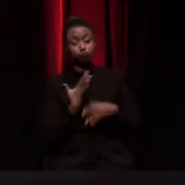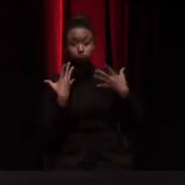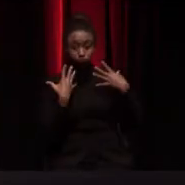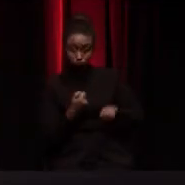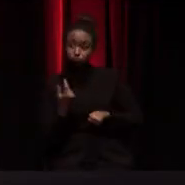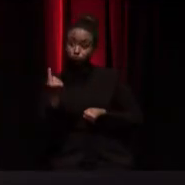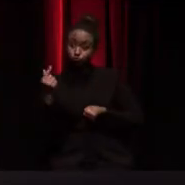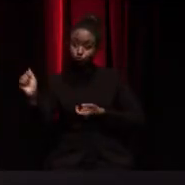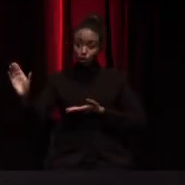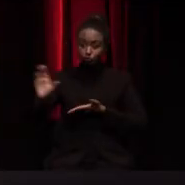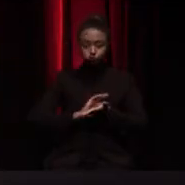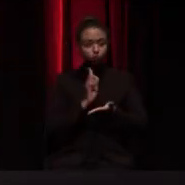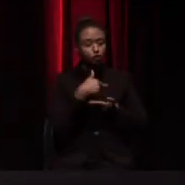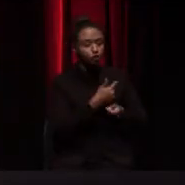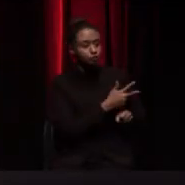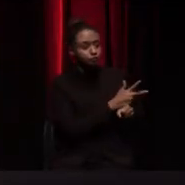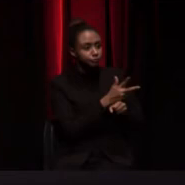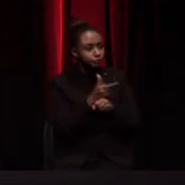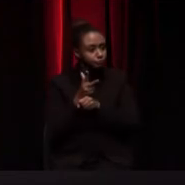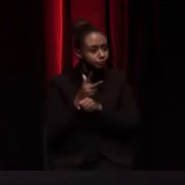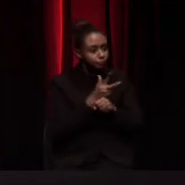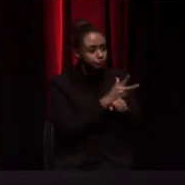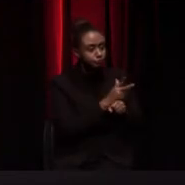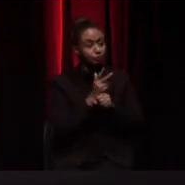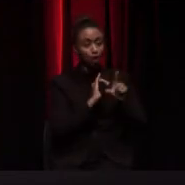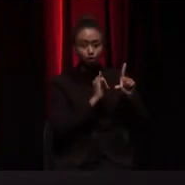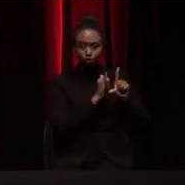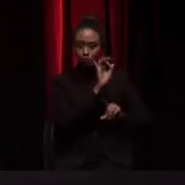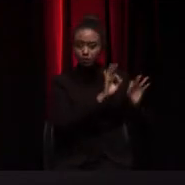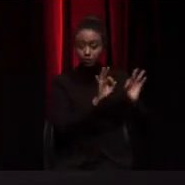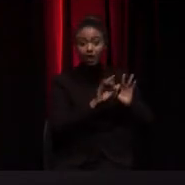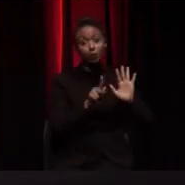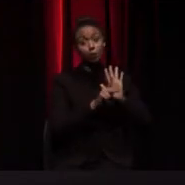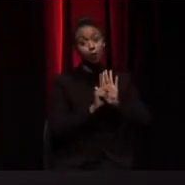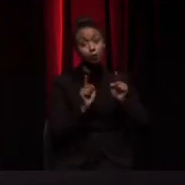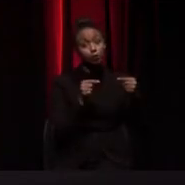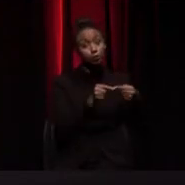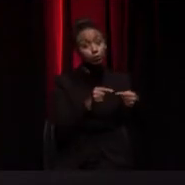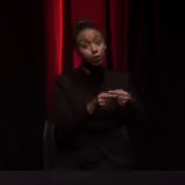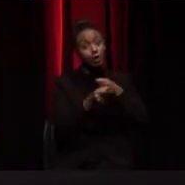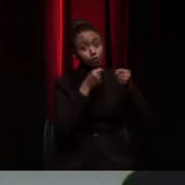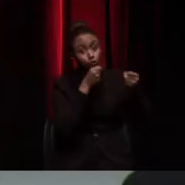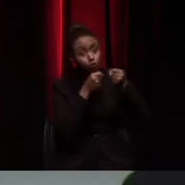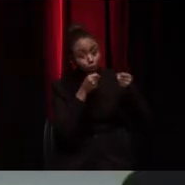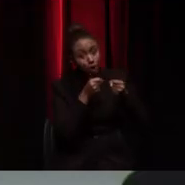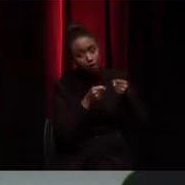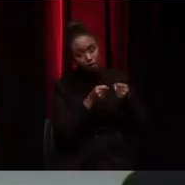and we made the documentary. It was matter of journalistic interest. We were able to produce the documentary